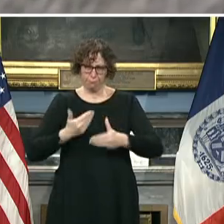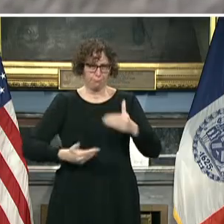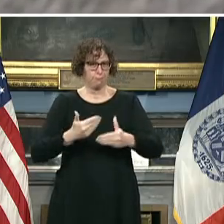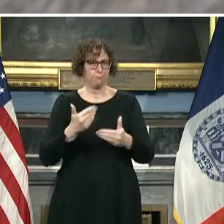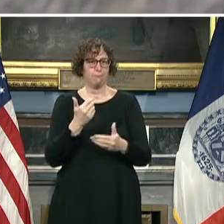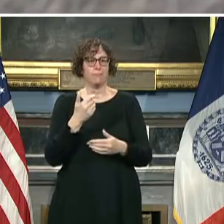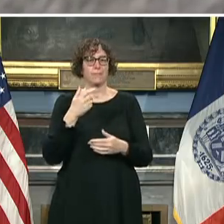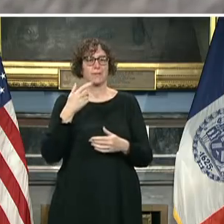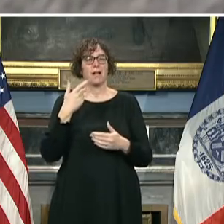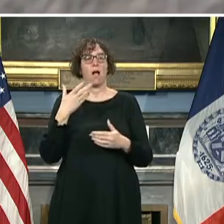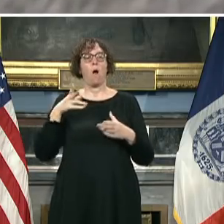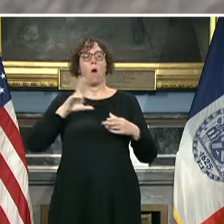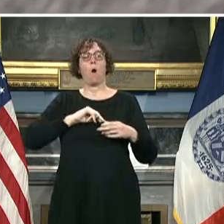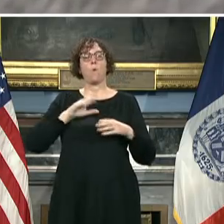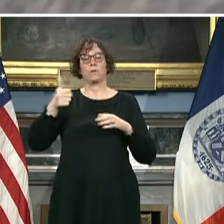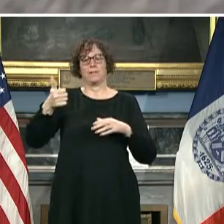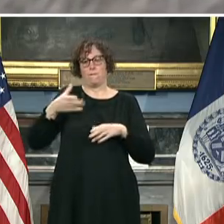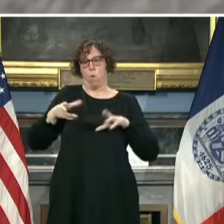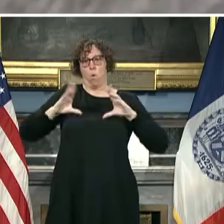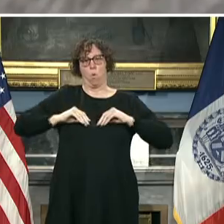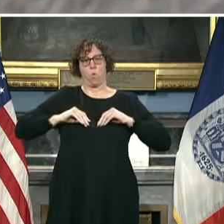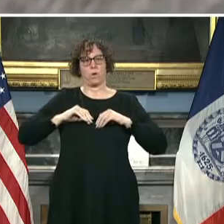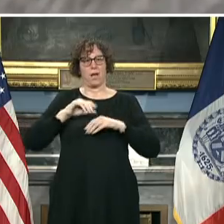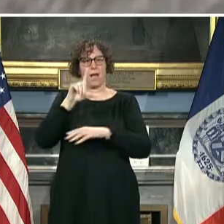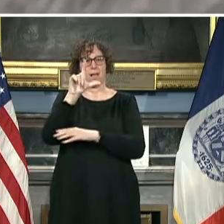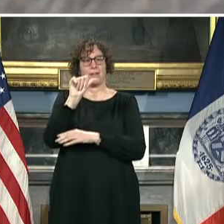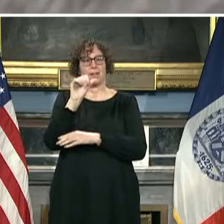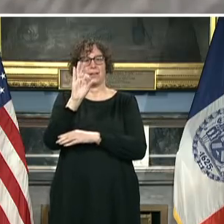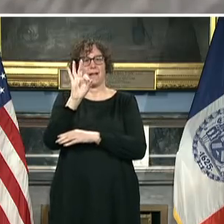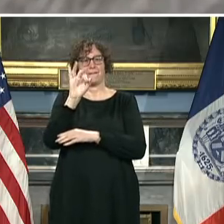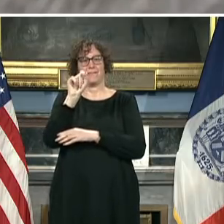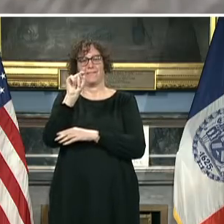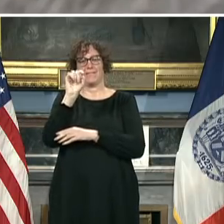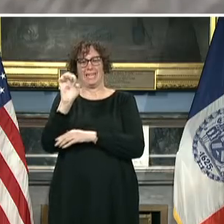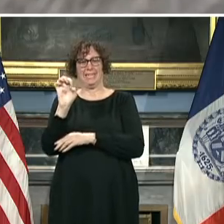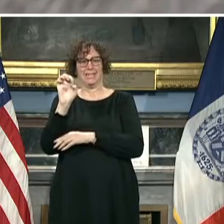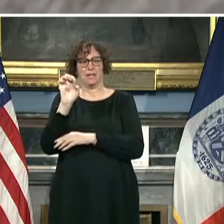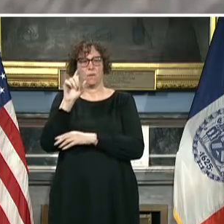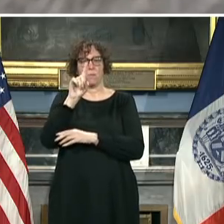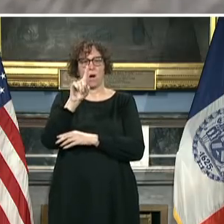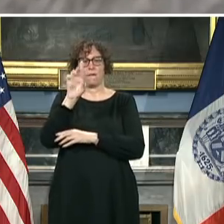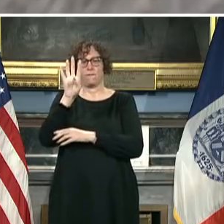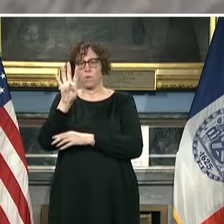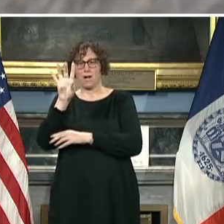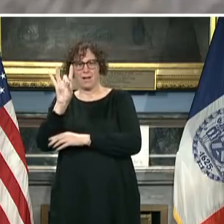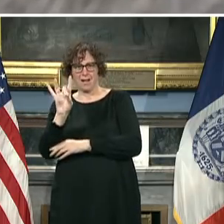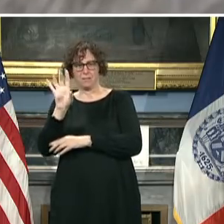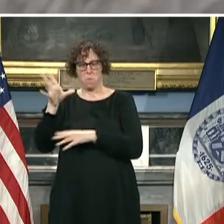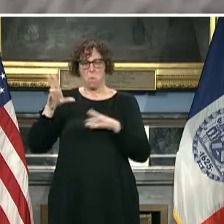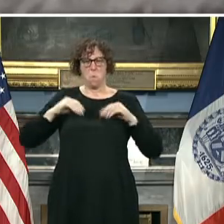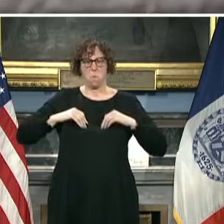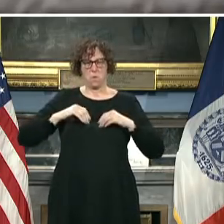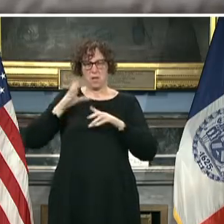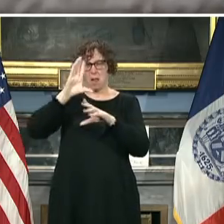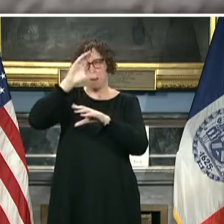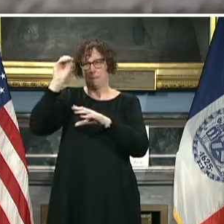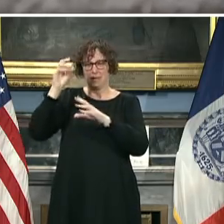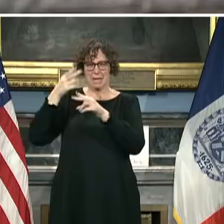WAS QUICK TO ACT. SO GREAT PLEASURE T O RPODUCE THE